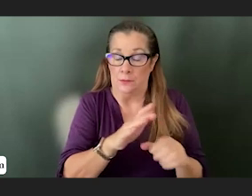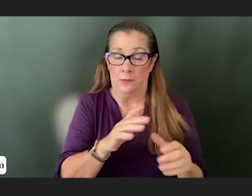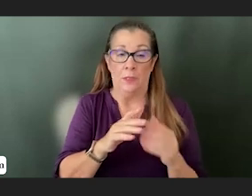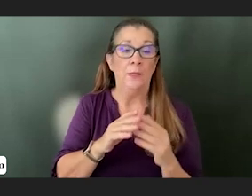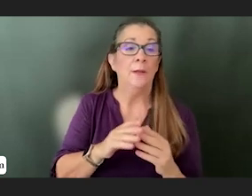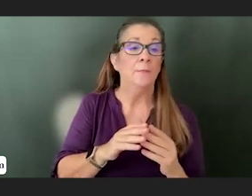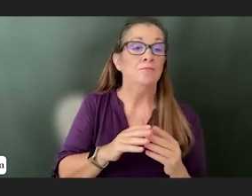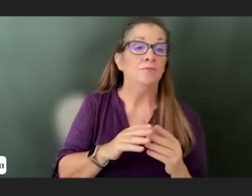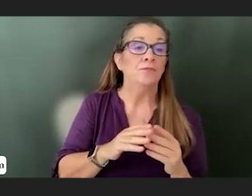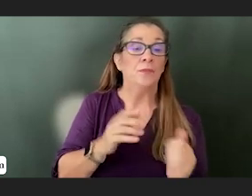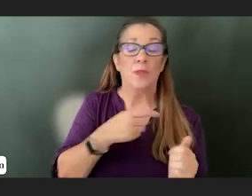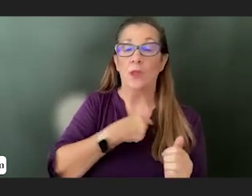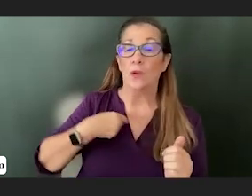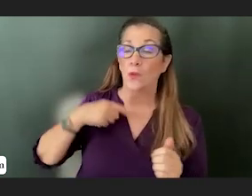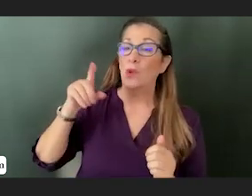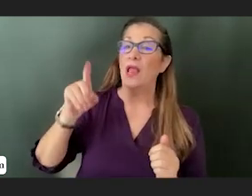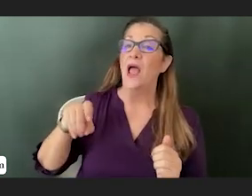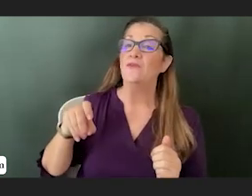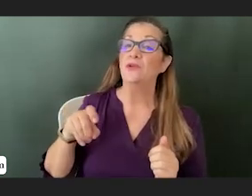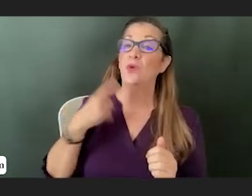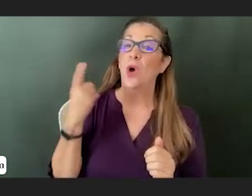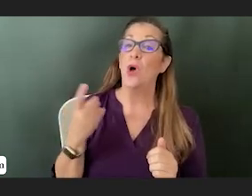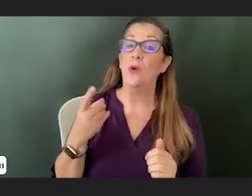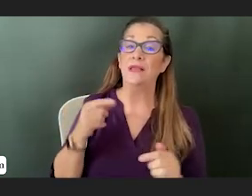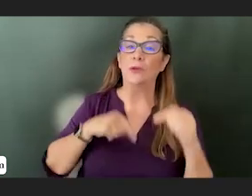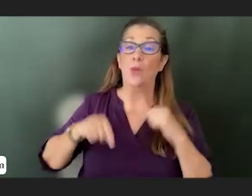So we have to always fall back on the content expert.